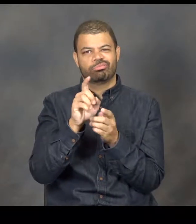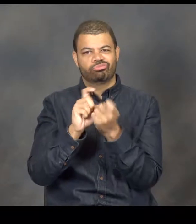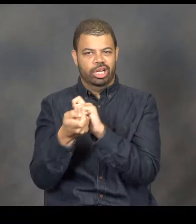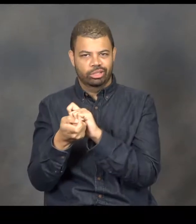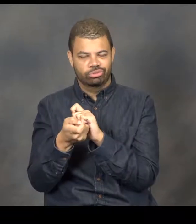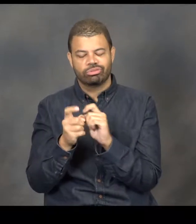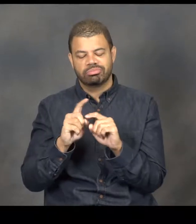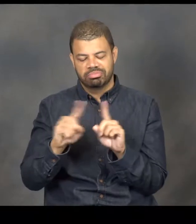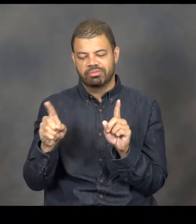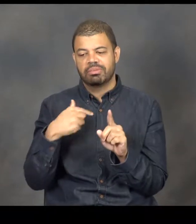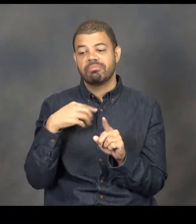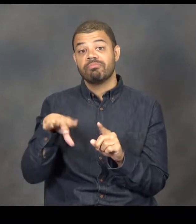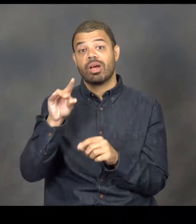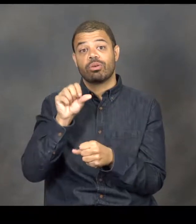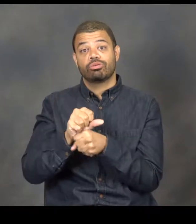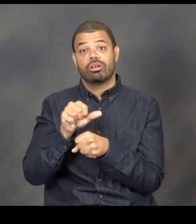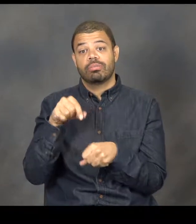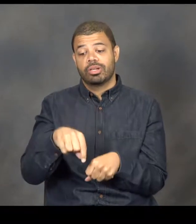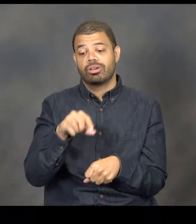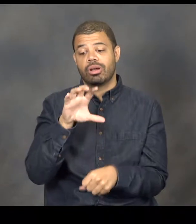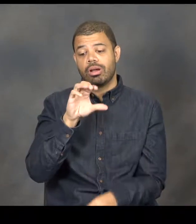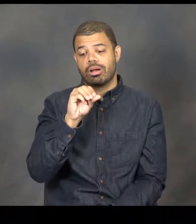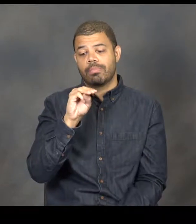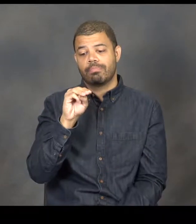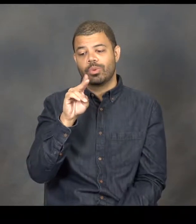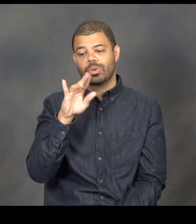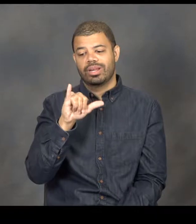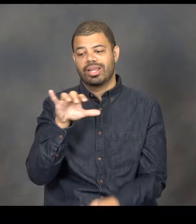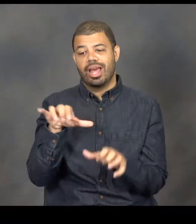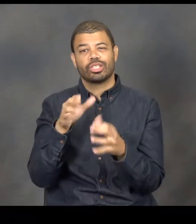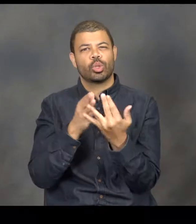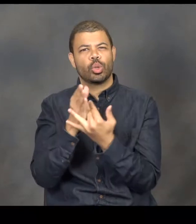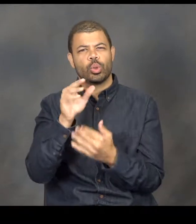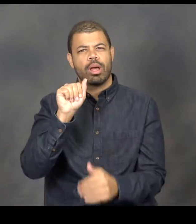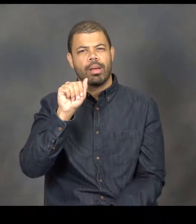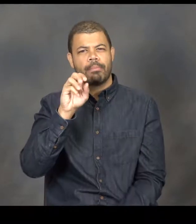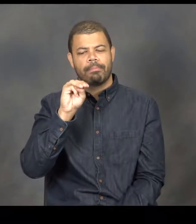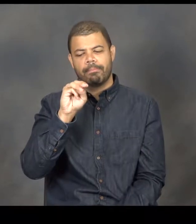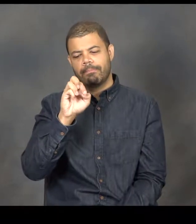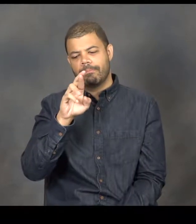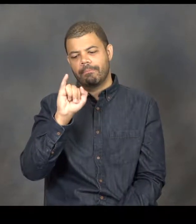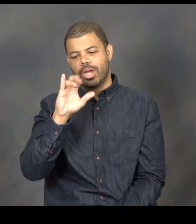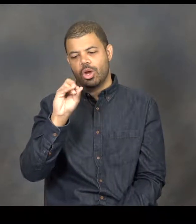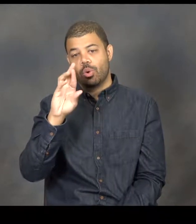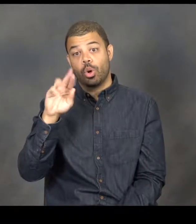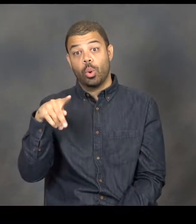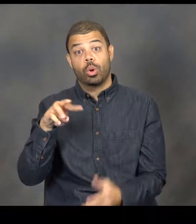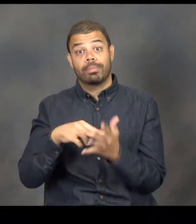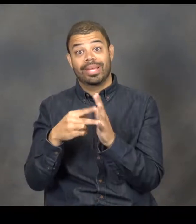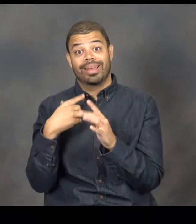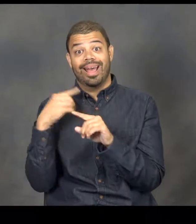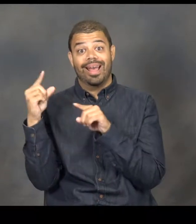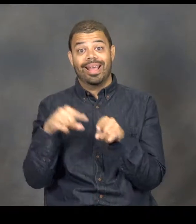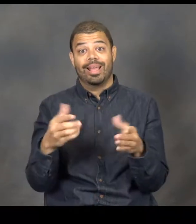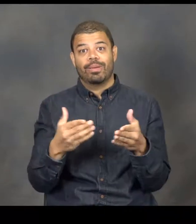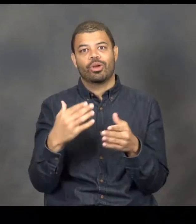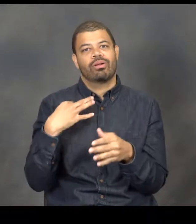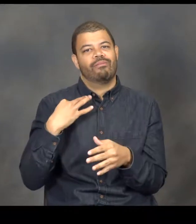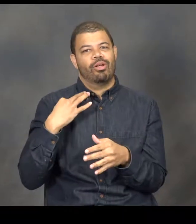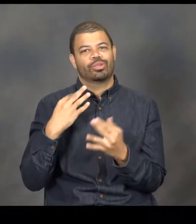through the AmeriCorps program. So that means I first came to Community Action as an AmeriCorps volunteer. Well, it's not really a volunteer. It’s an AmeriCorps Service member. I was stationed here at Community Action Duluth to prepare taxes and do financial literacy education and after my two years of full-time service ended,